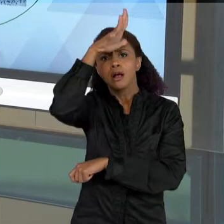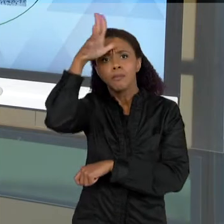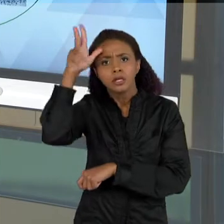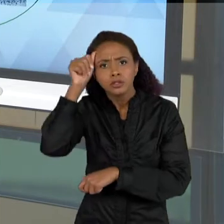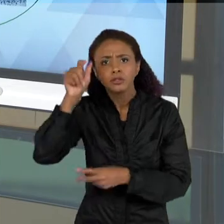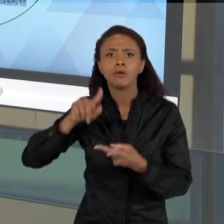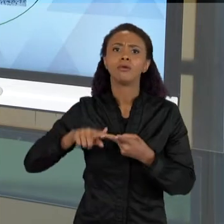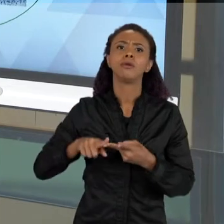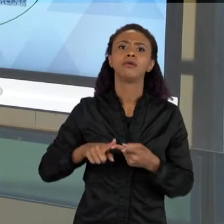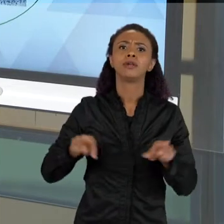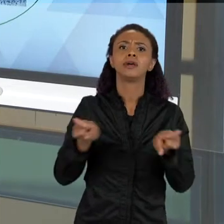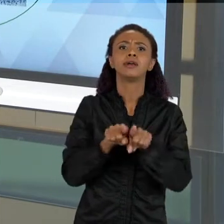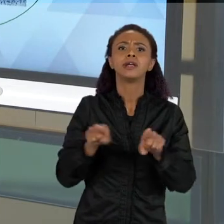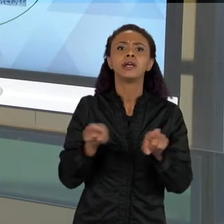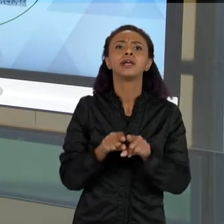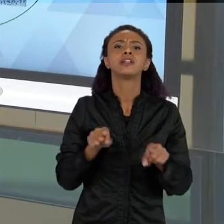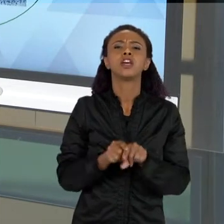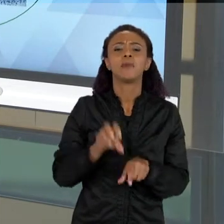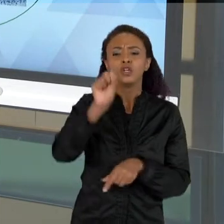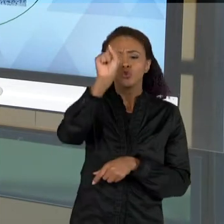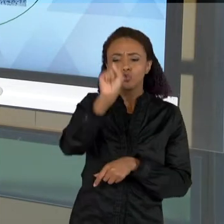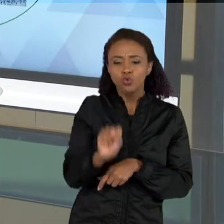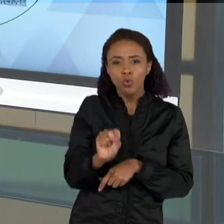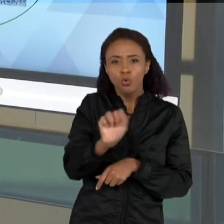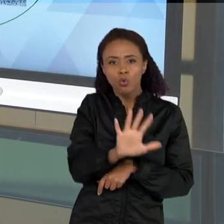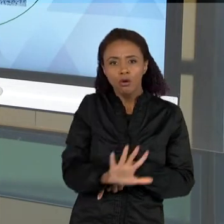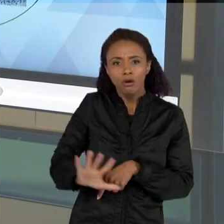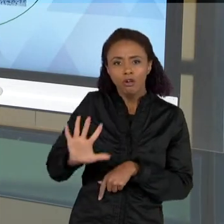QUE AO MESMO TEMPO TEM UMA FINALIDADE DE